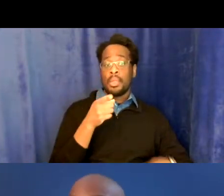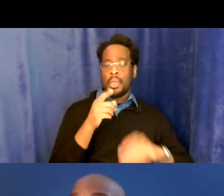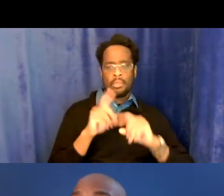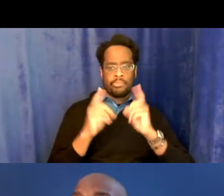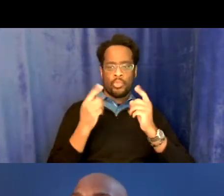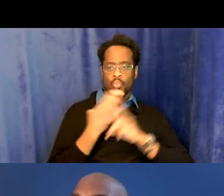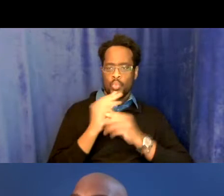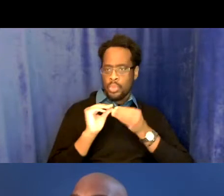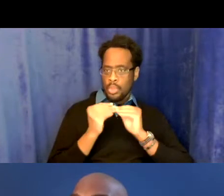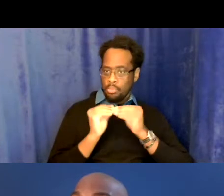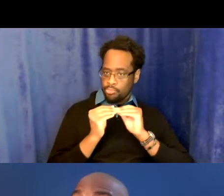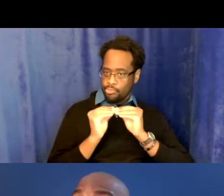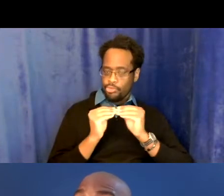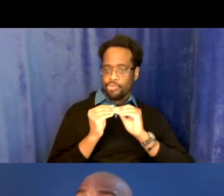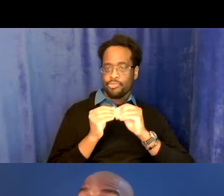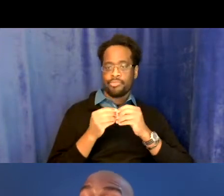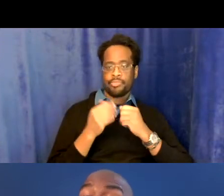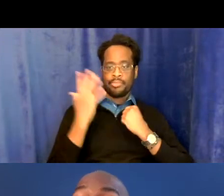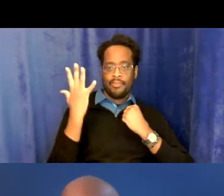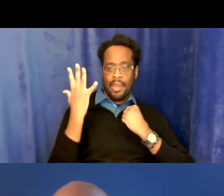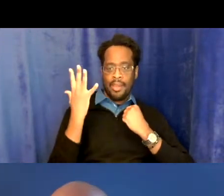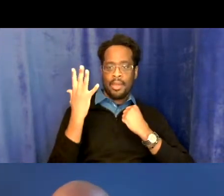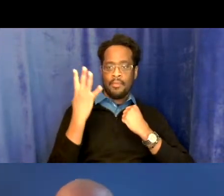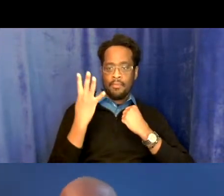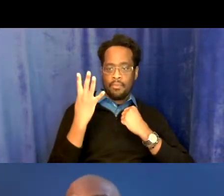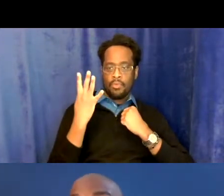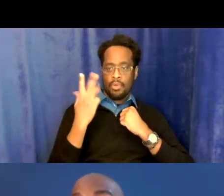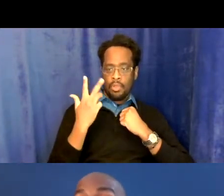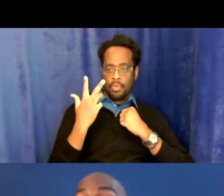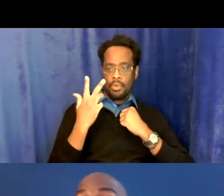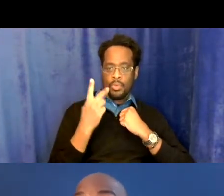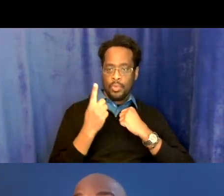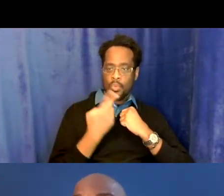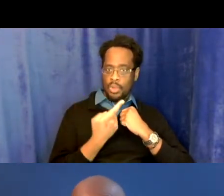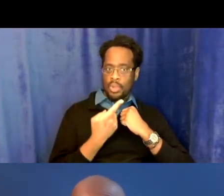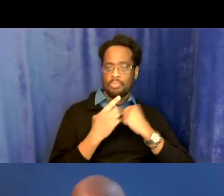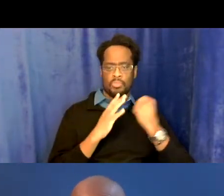Now understand they use numbers to represent the days of the week five four three two one,